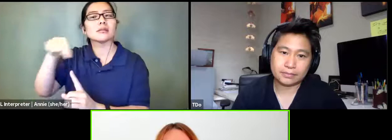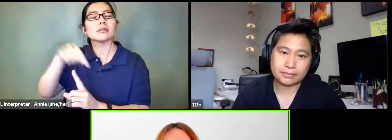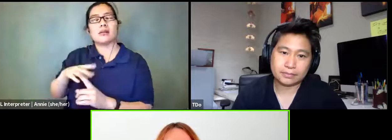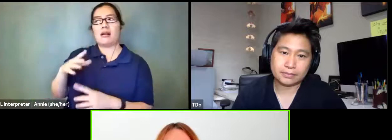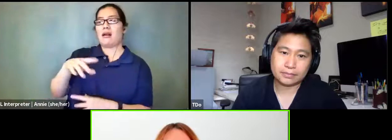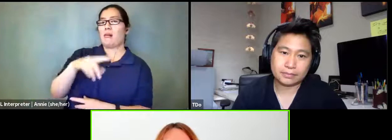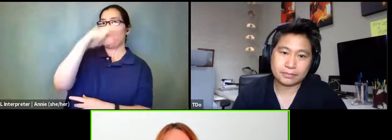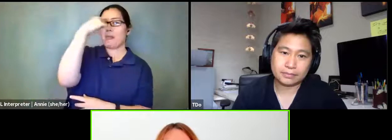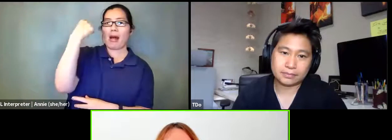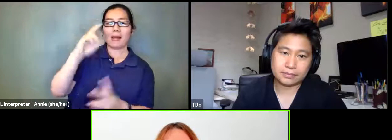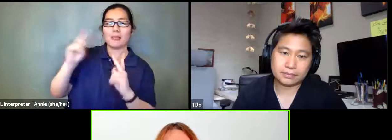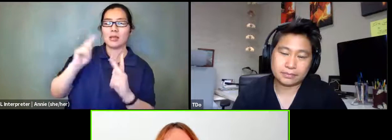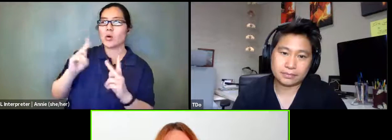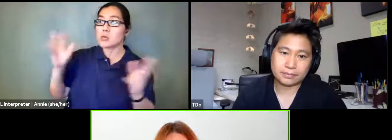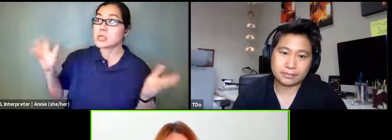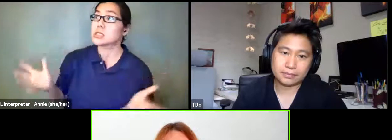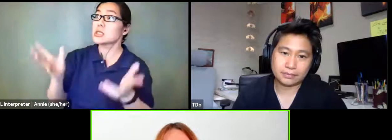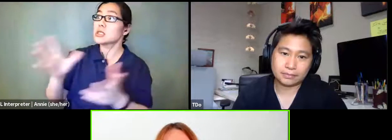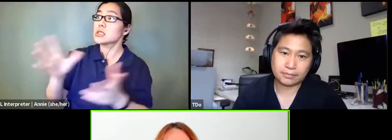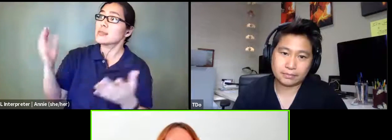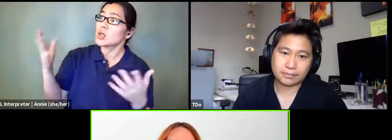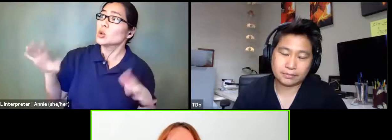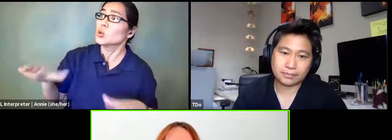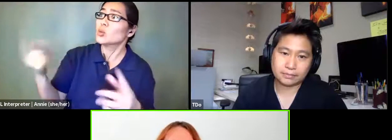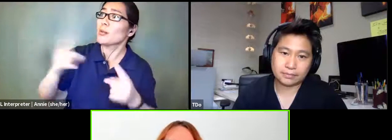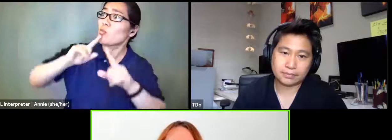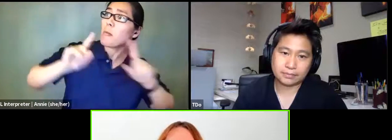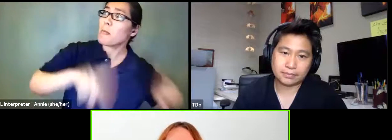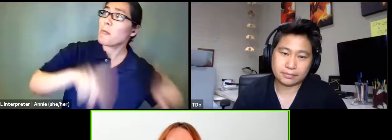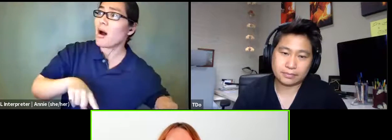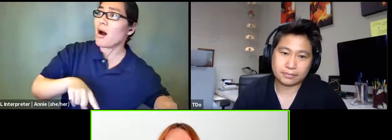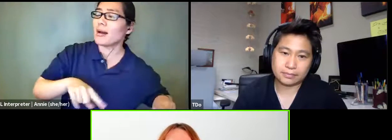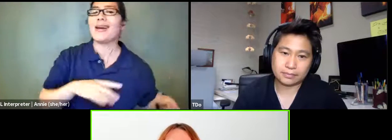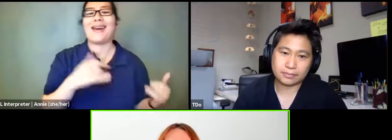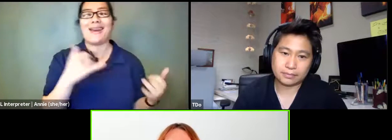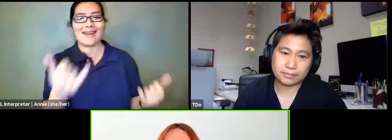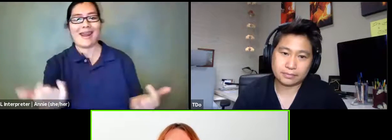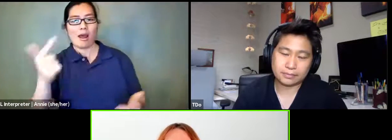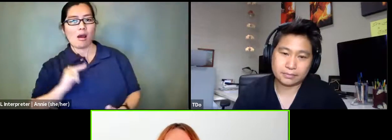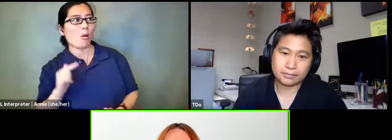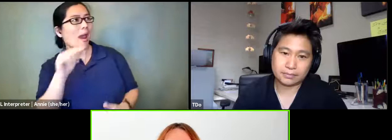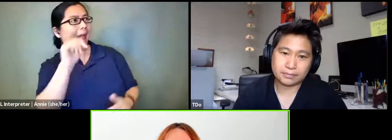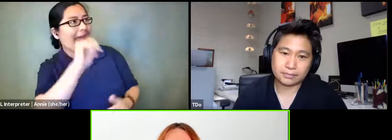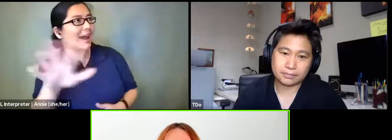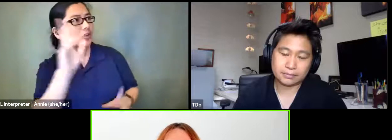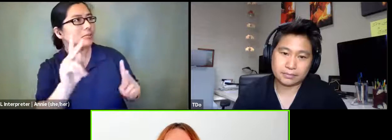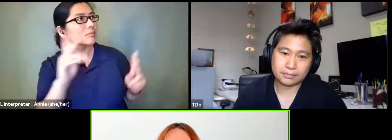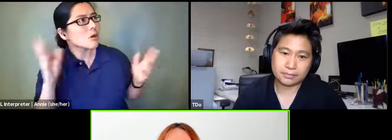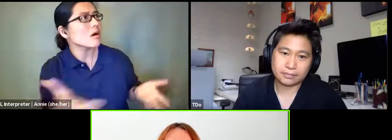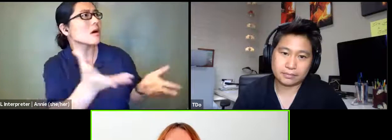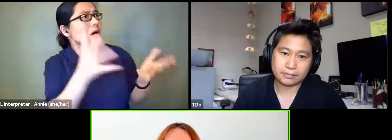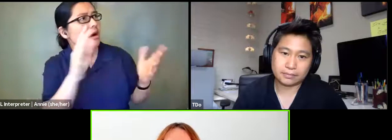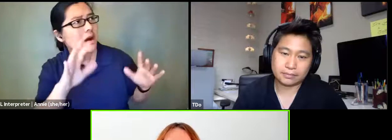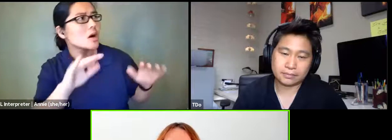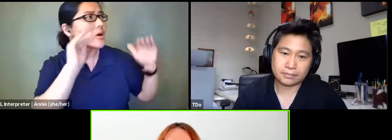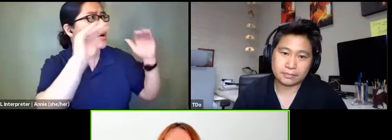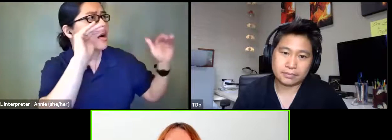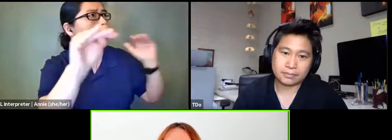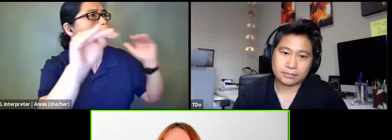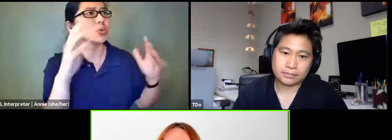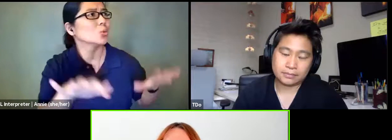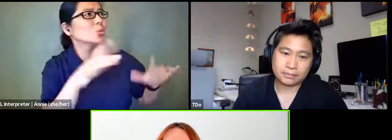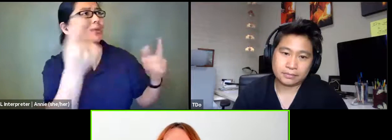to do something. Asian people now as well. I think it would be helpful for people to learn